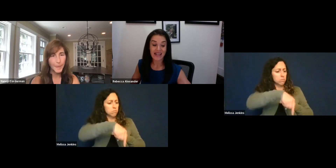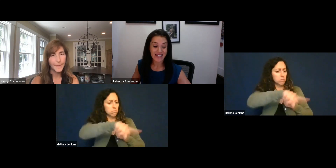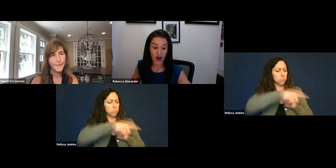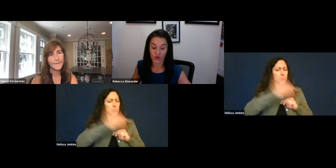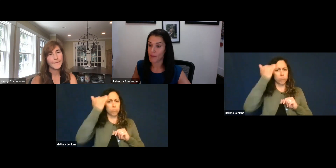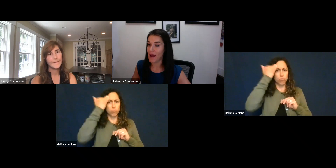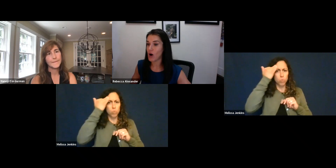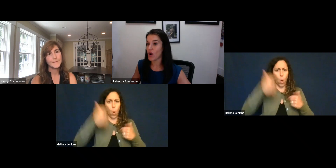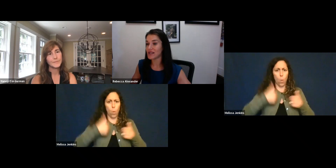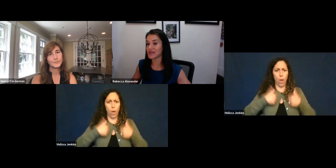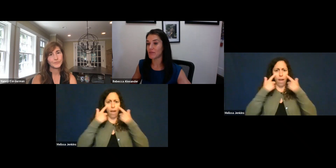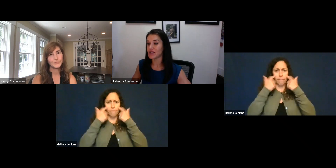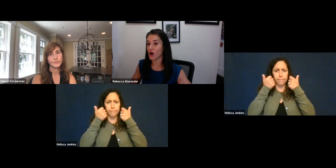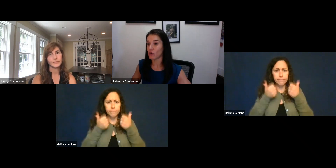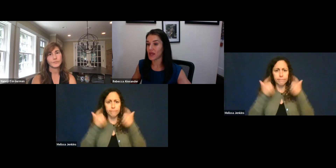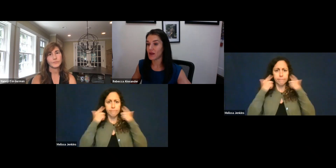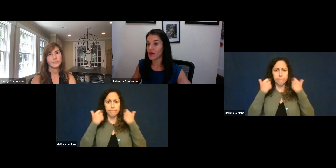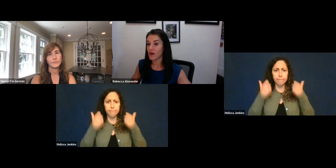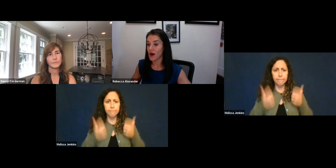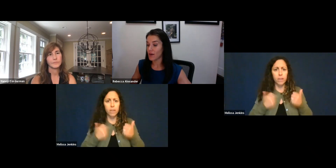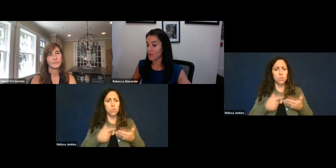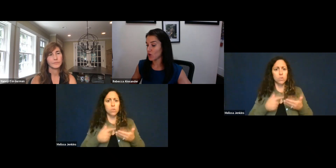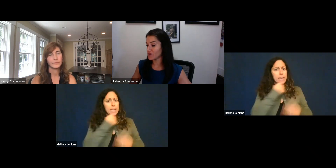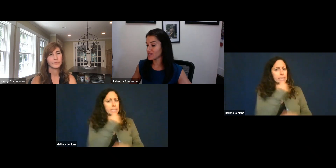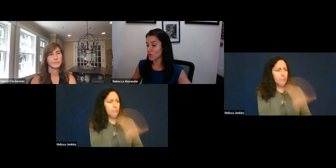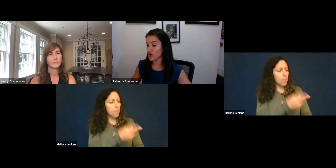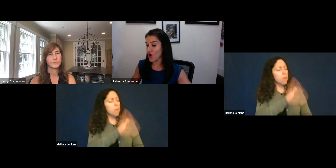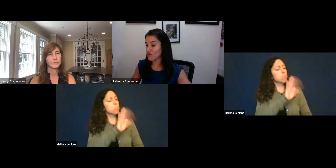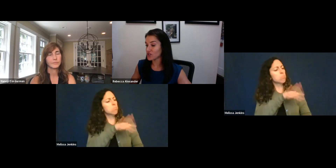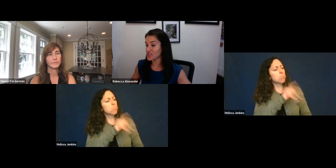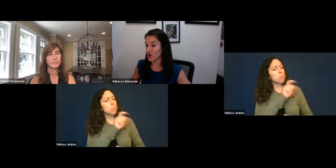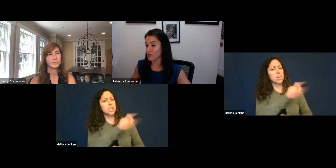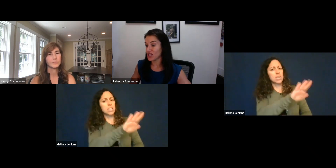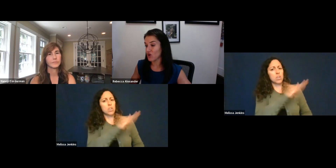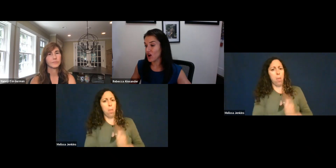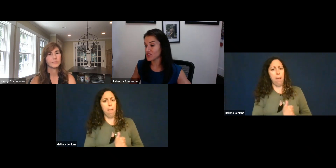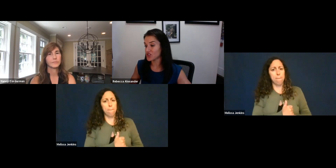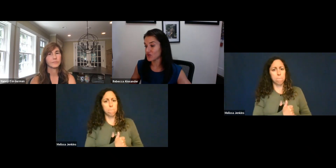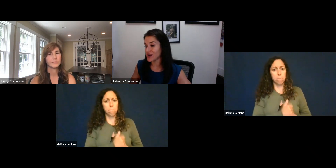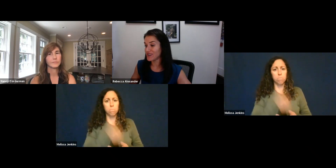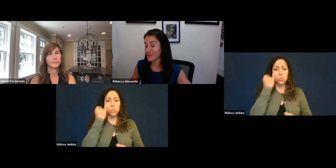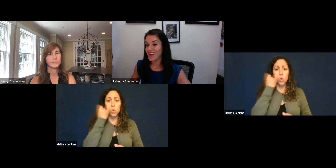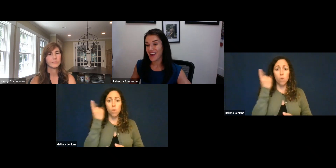I tell them how I need them to help me. Or if someone offers to help me across the street,